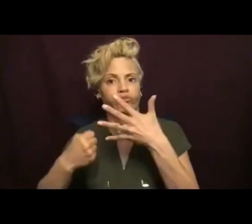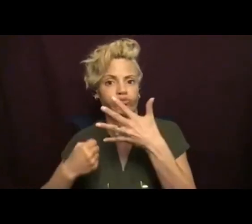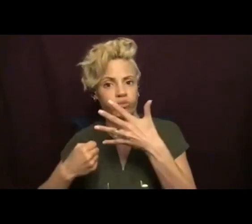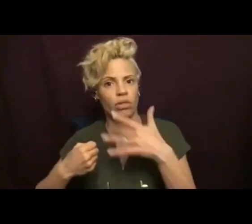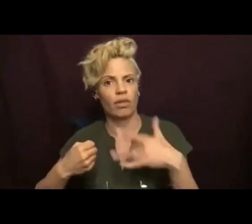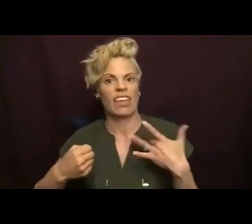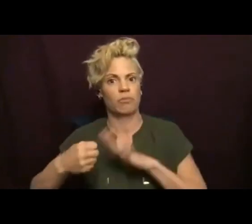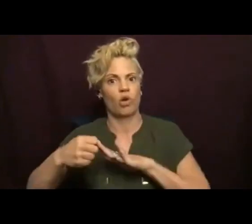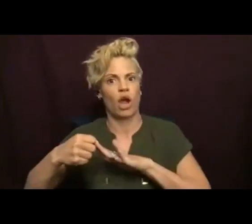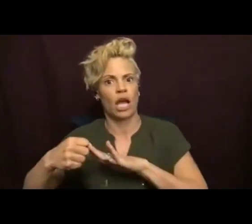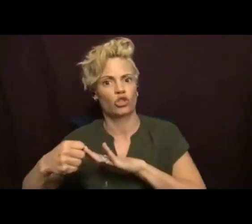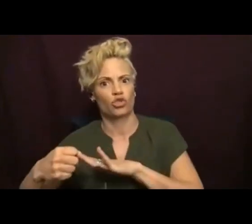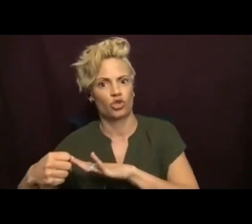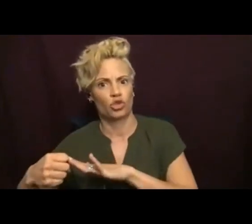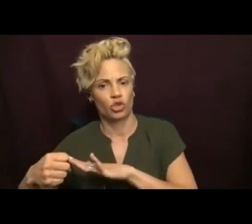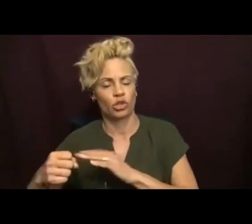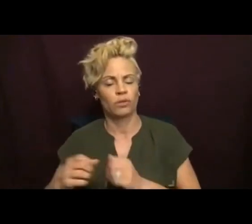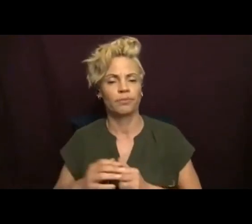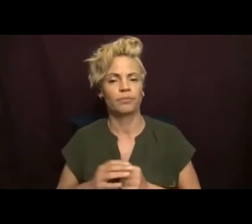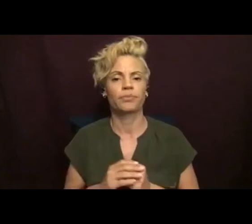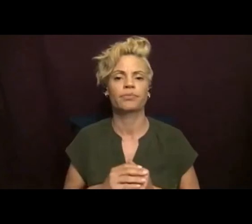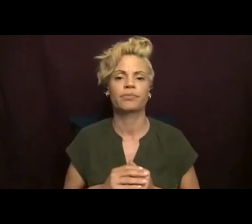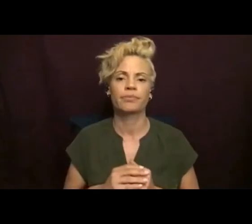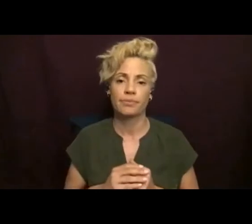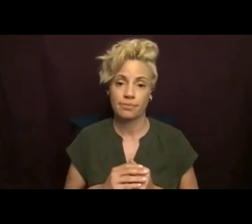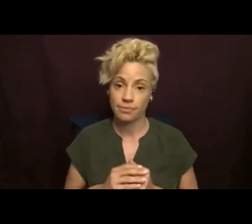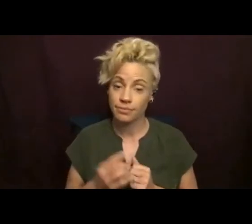While I agree that we definitely need to do more